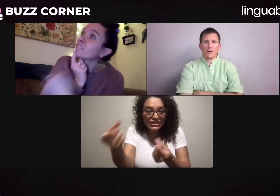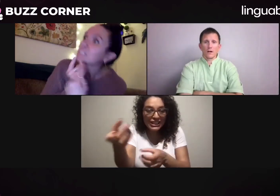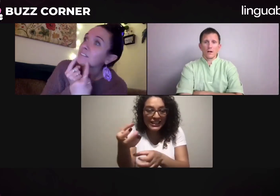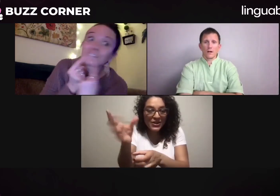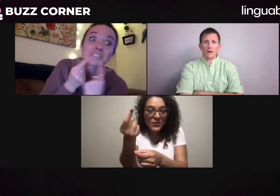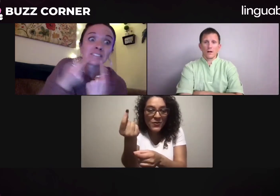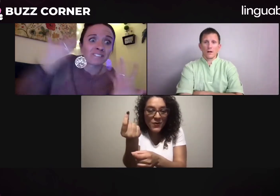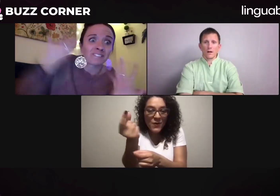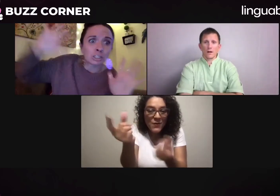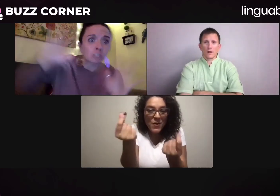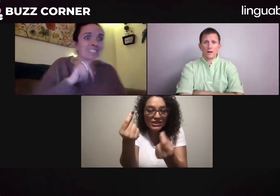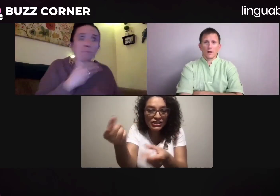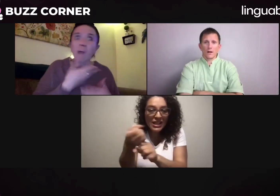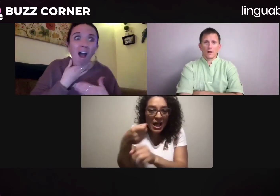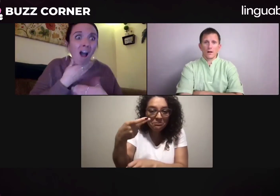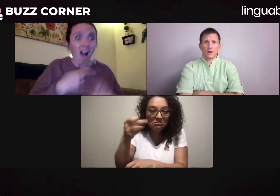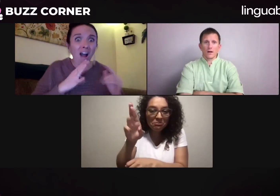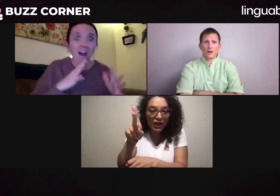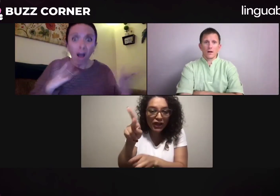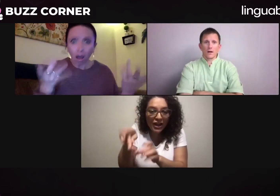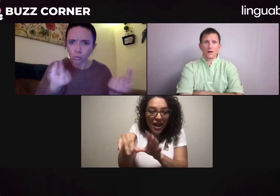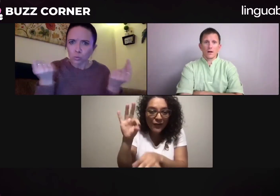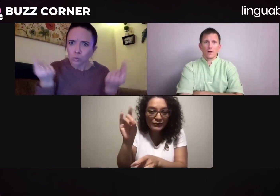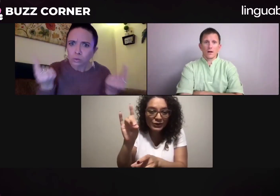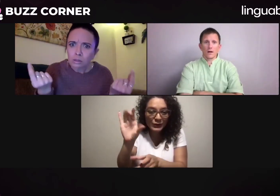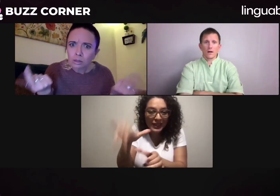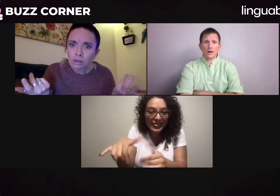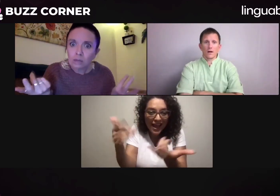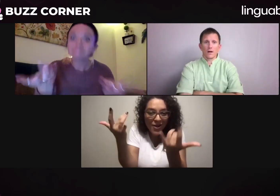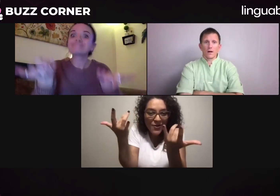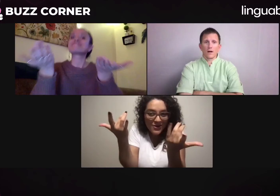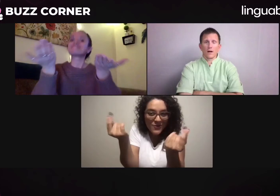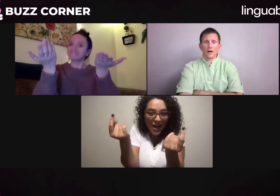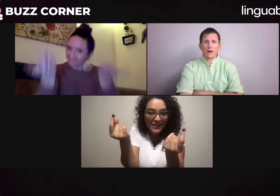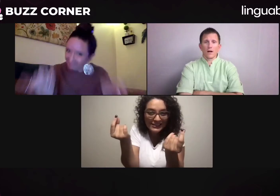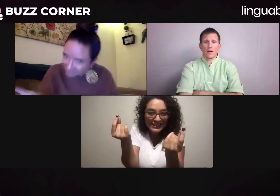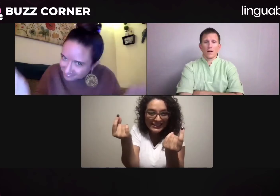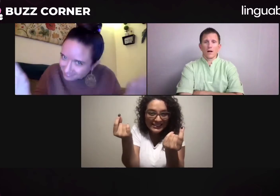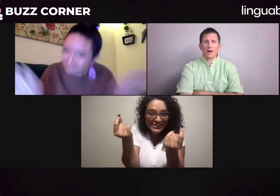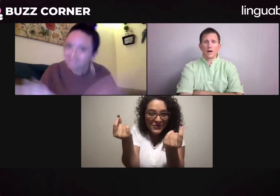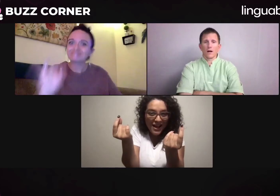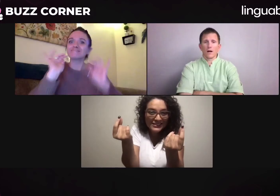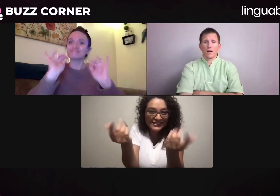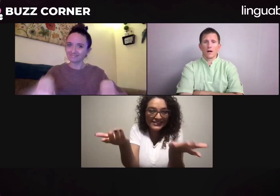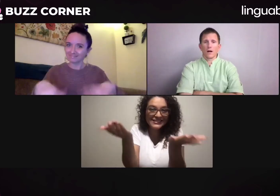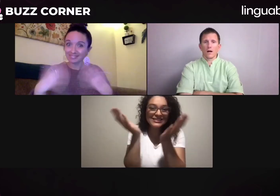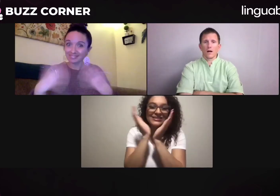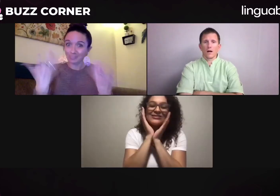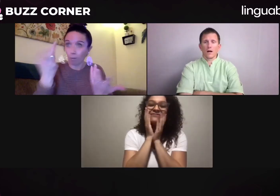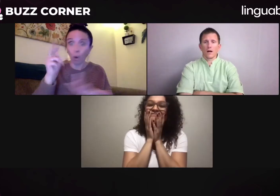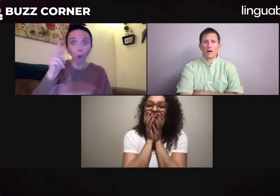So let me ask you: There's only one interpreter working for the government.